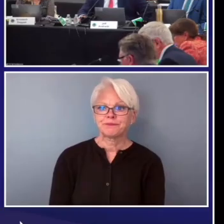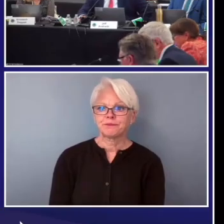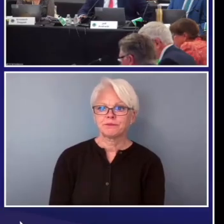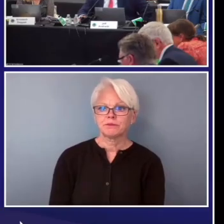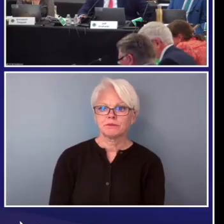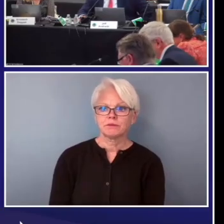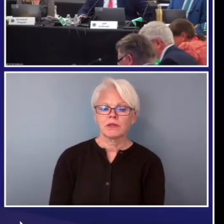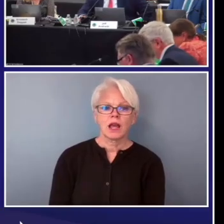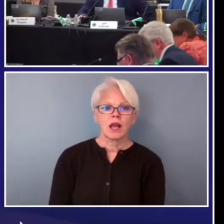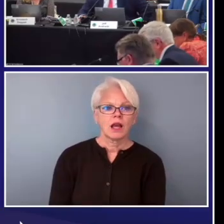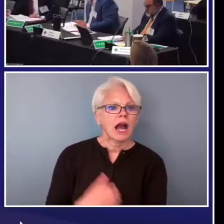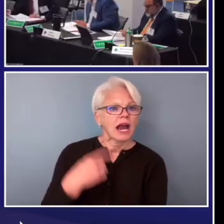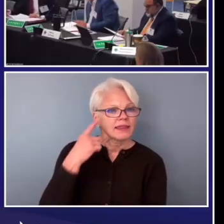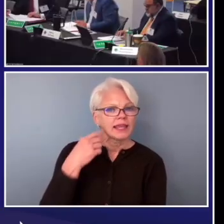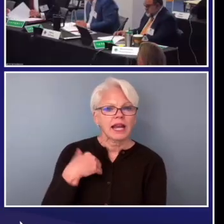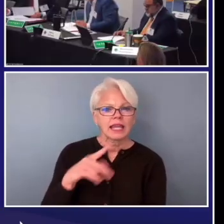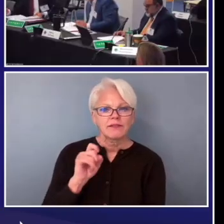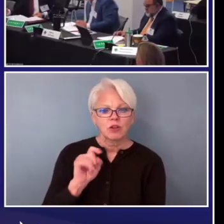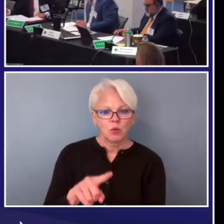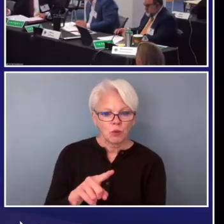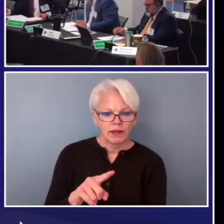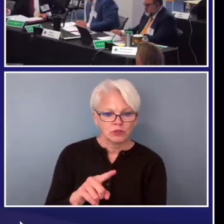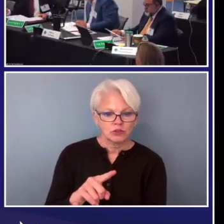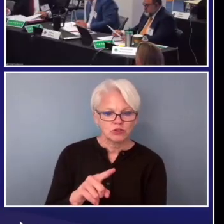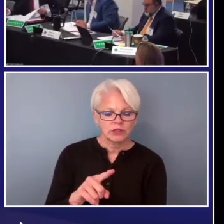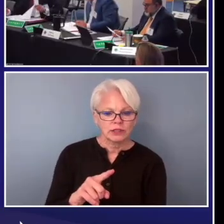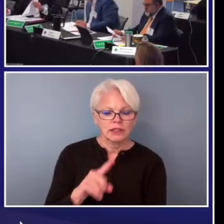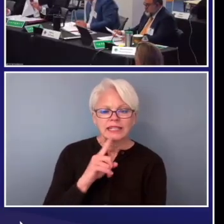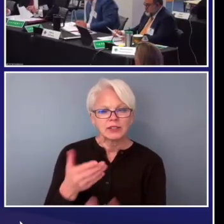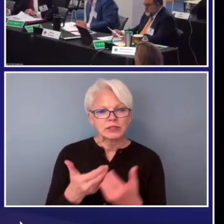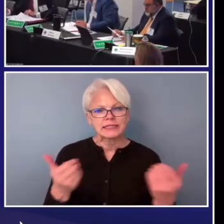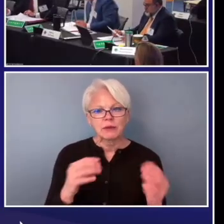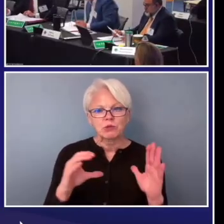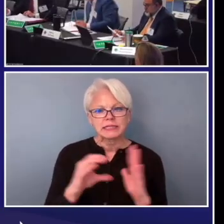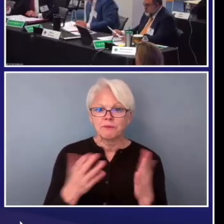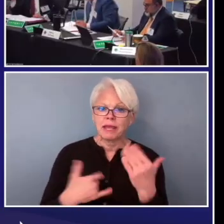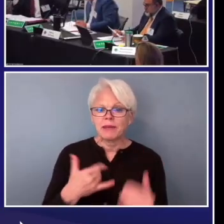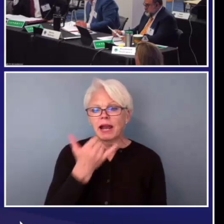I think I have a question. I, um, isn't there a separate section and maybe I'm wrong on scope?